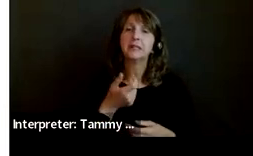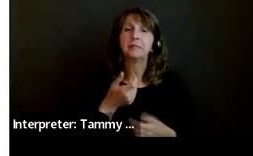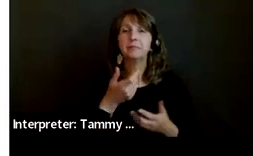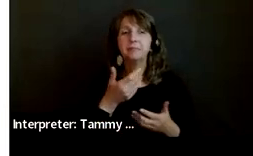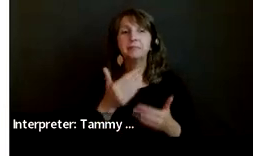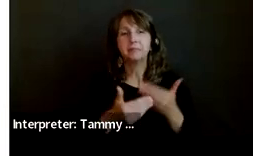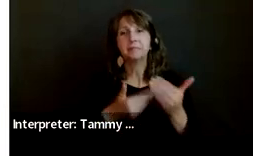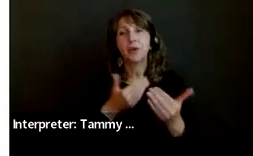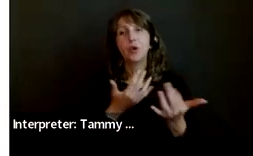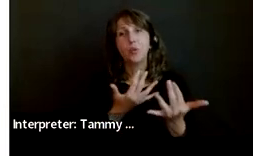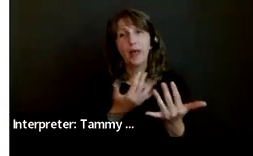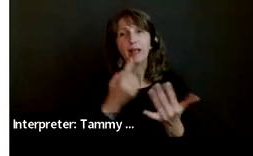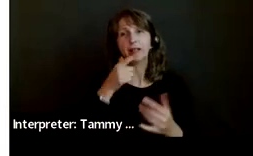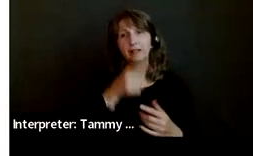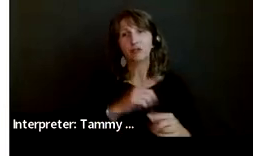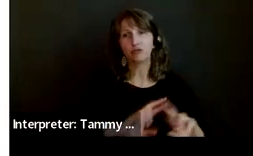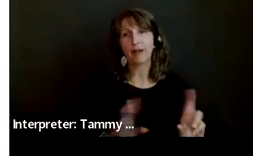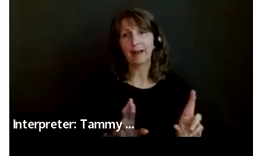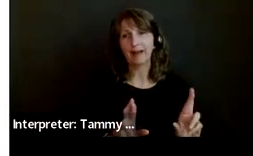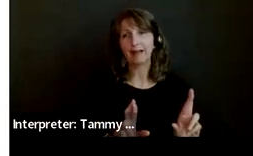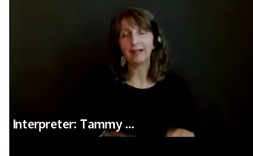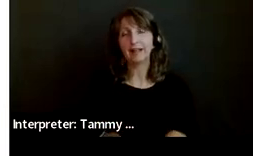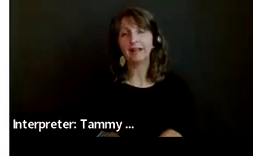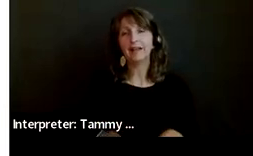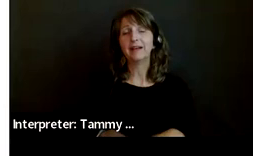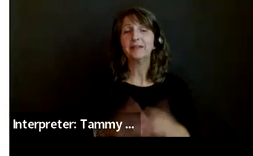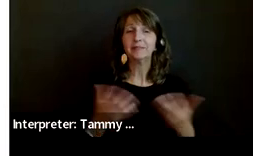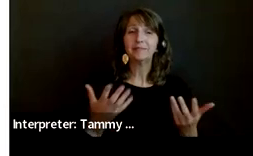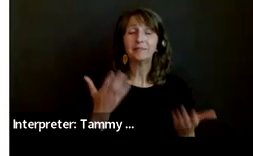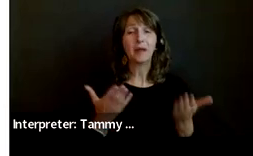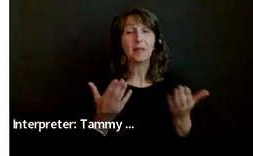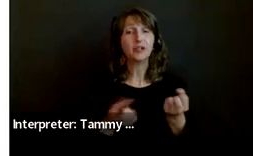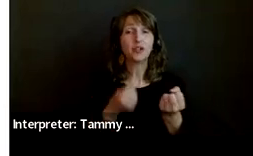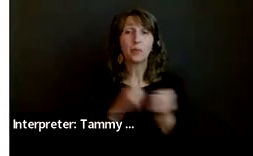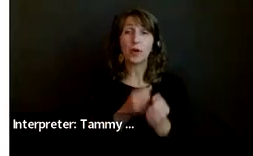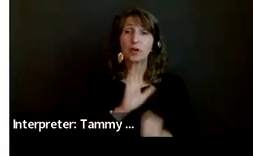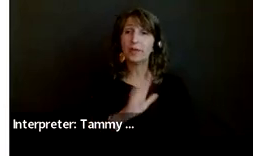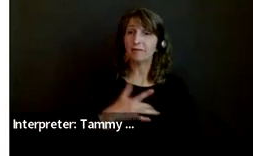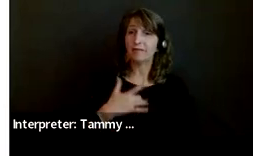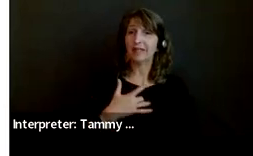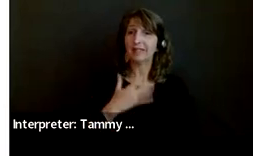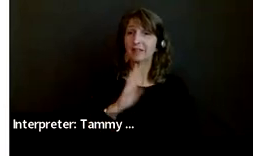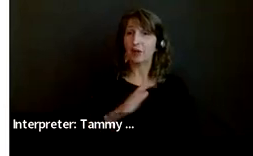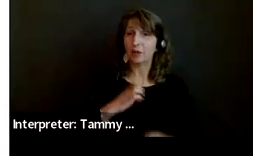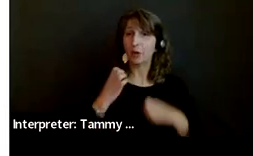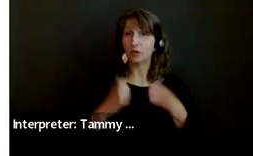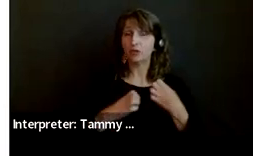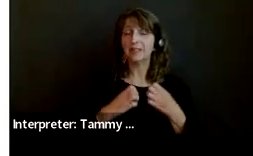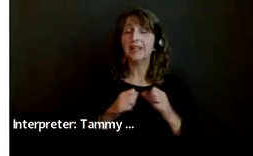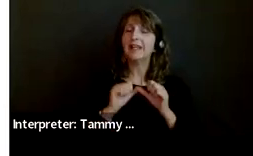Ii can say is that to continue to support their emotions they're feeling and continuing to remind someone.